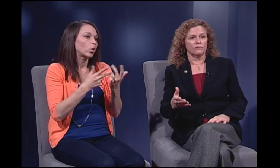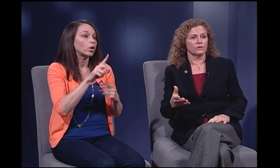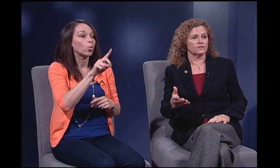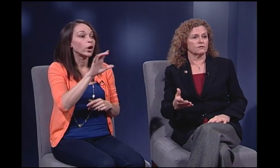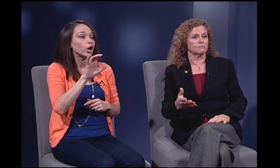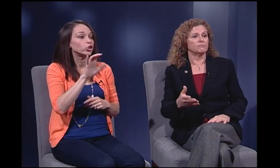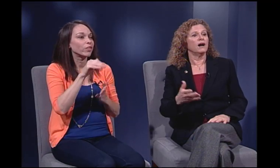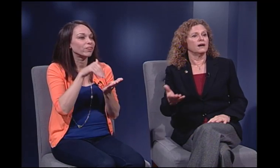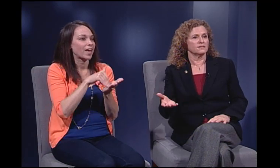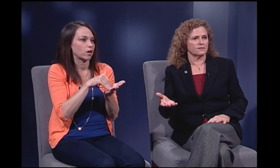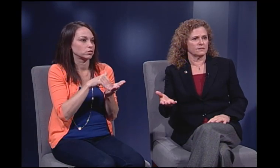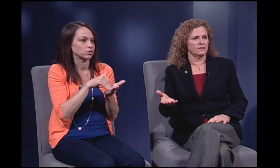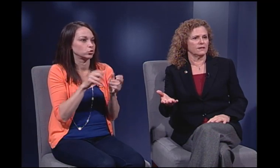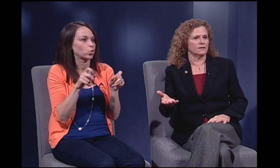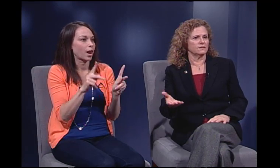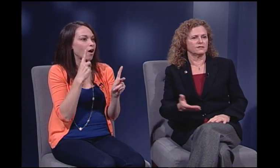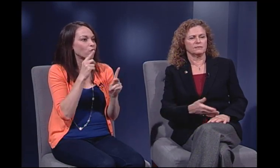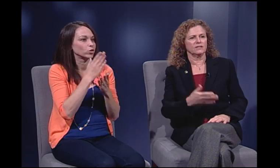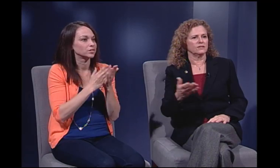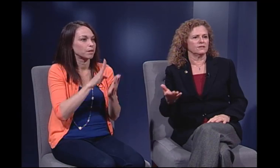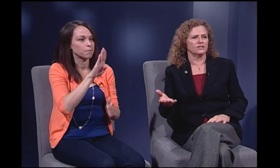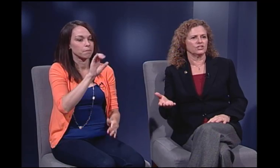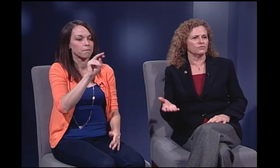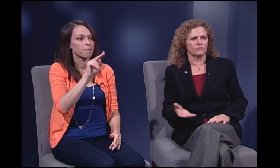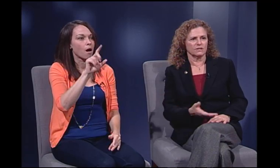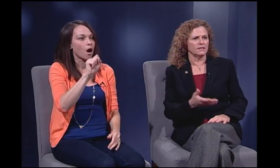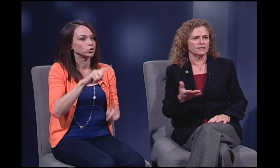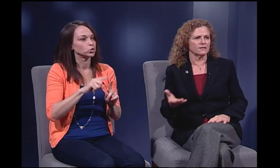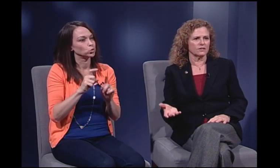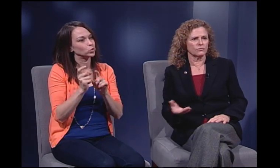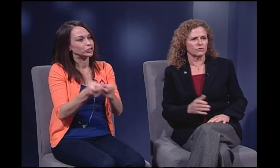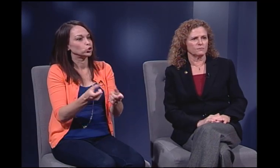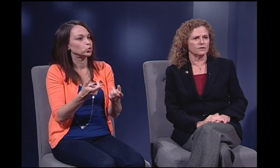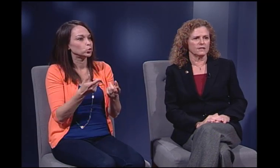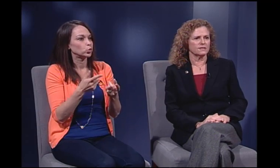for some bonds to be issued in local communities.